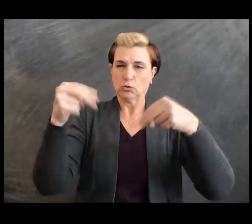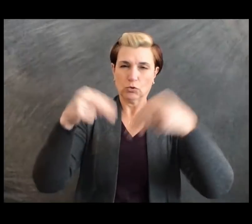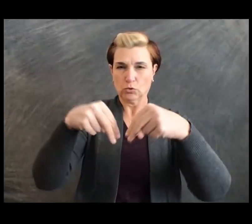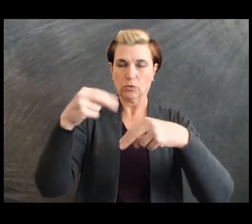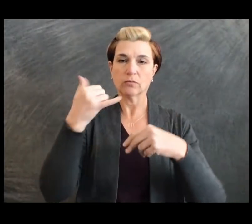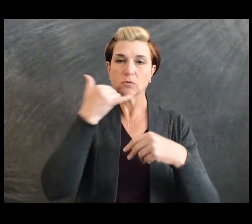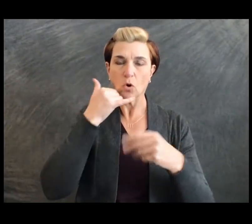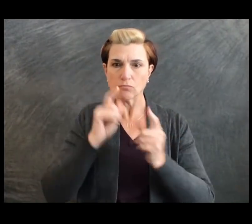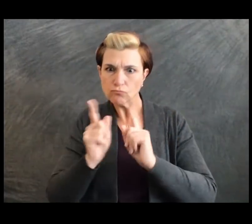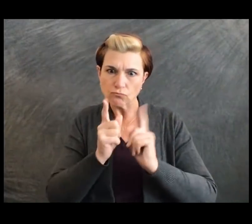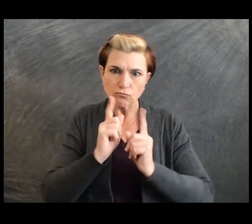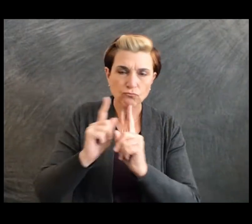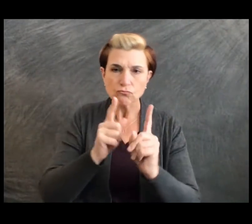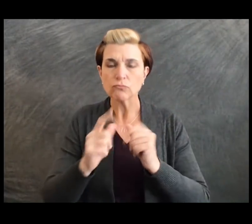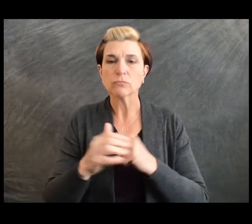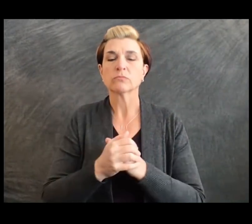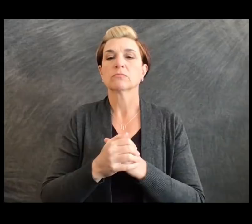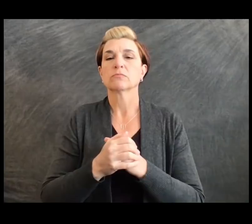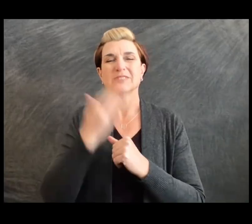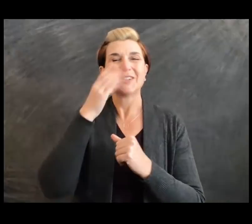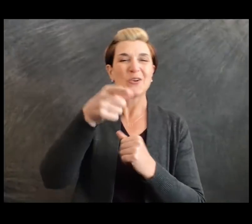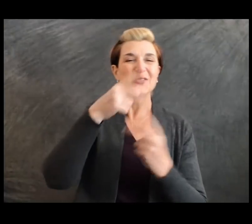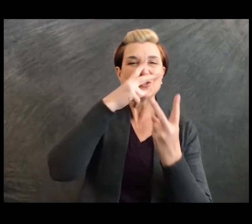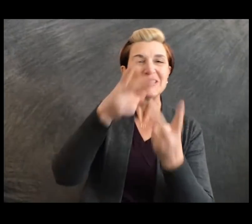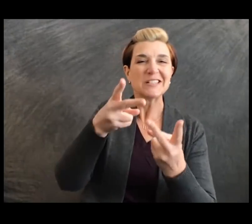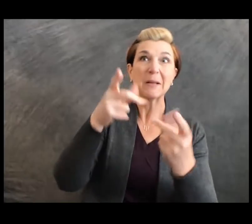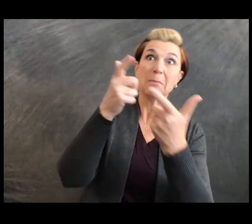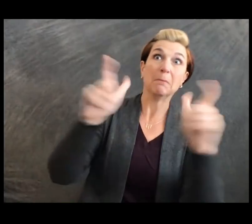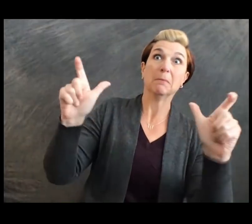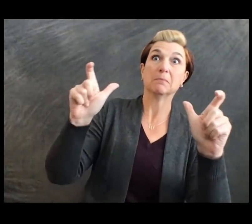know you read all about the big ones but these small business when you add them